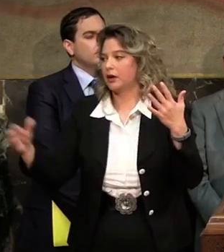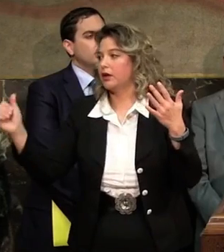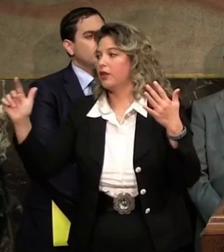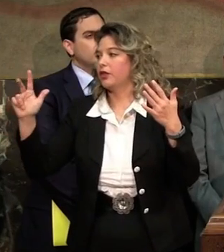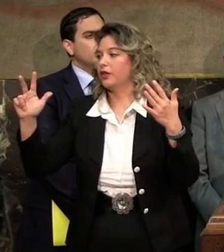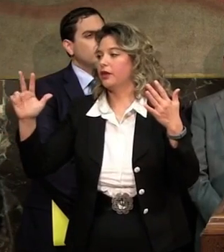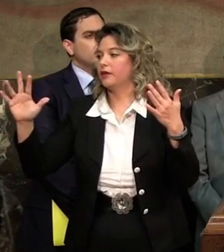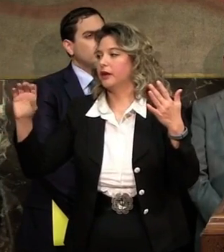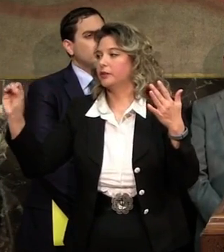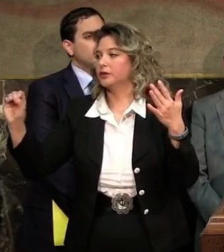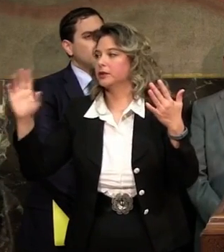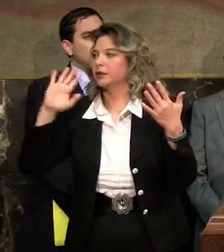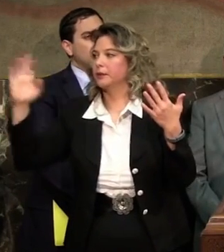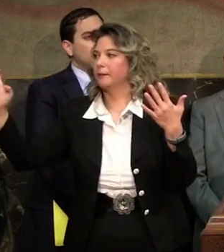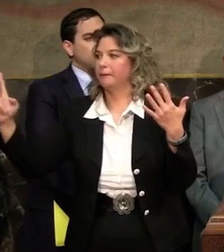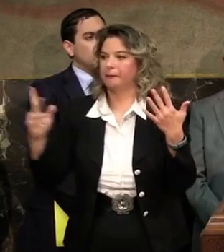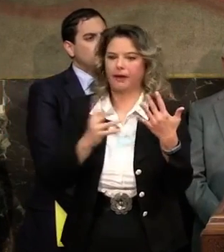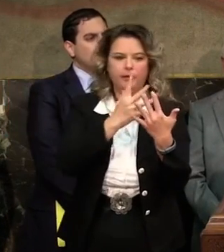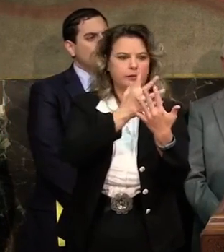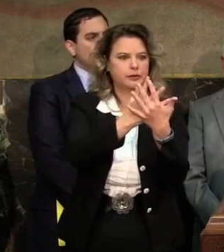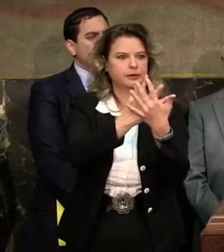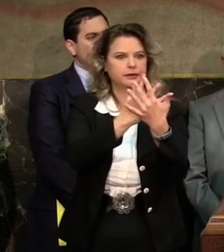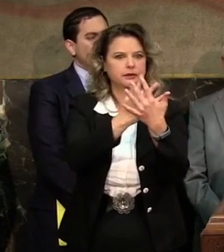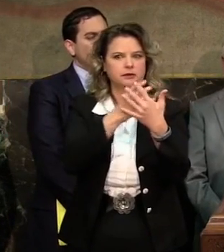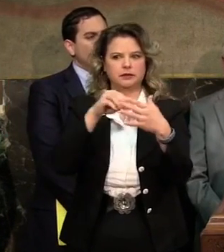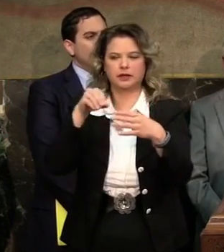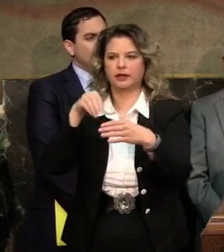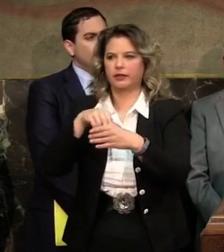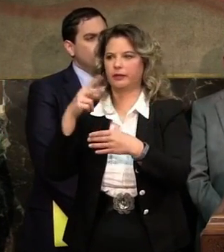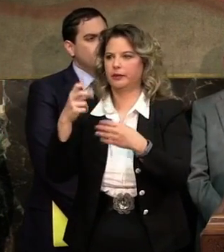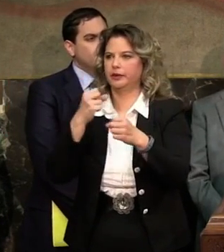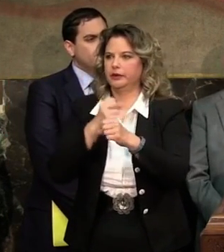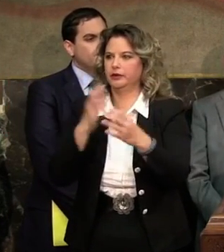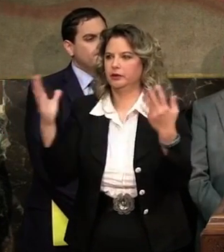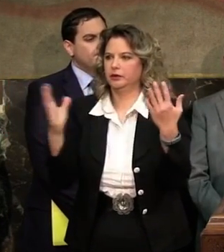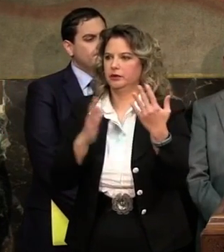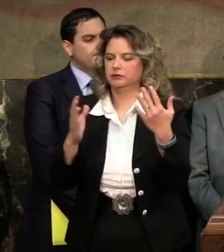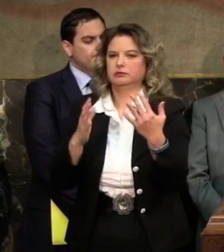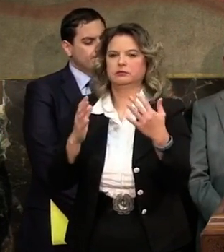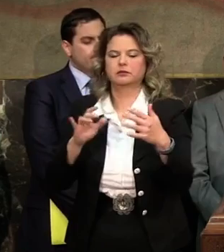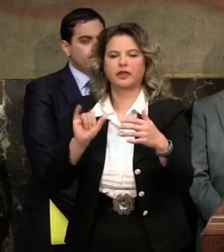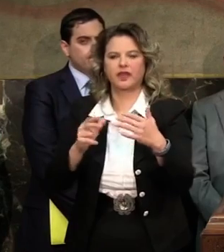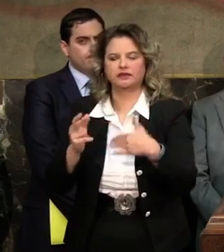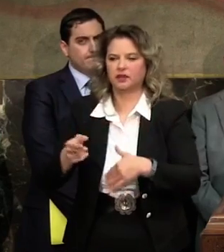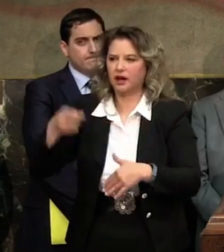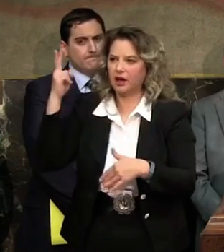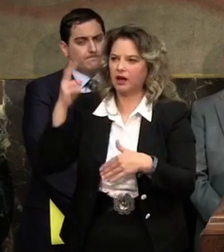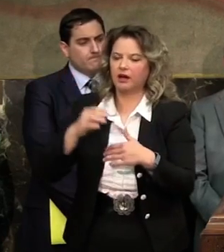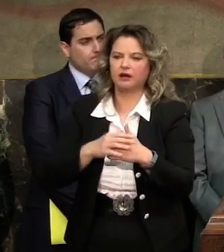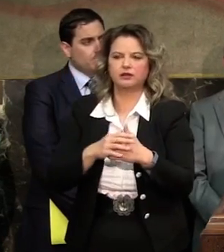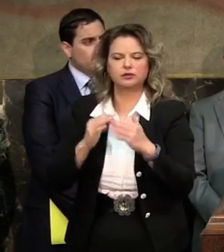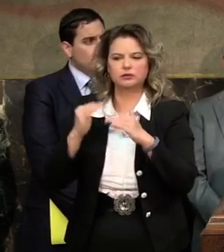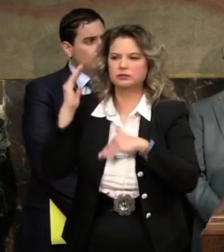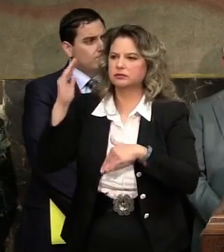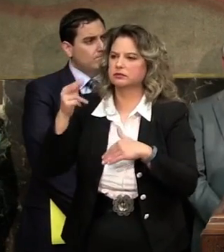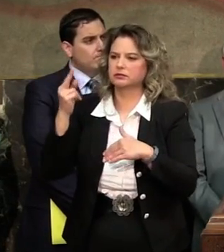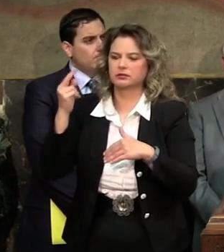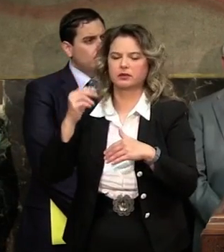three years that's extraordinarily too high and it's my hope that that's when we can focus our attention through the